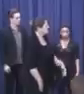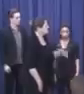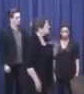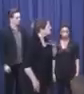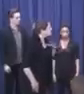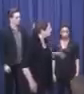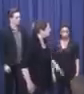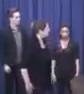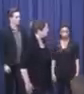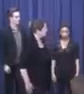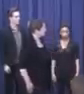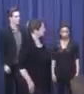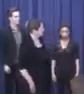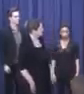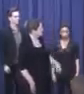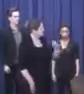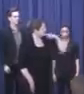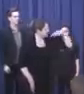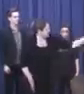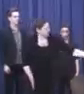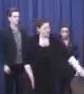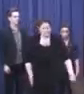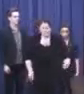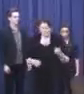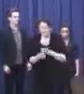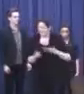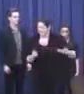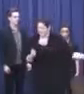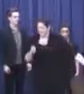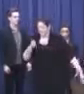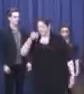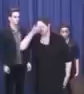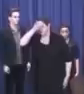Wendla’s Mom] Very well, I’ll tell you… everything.